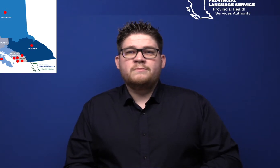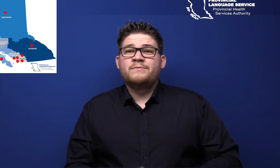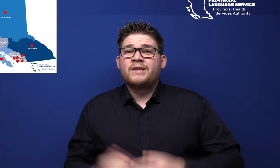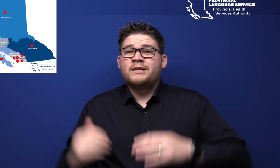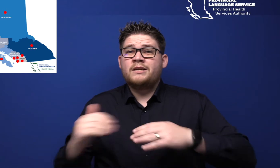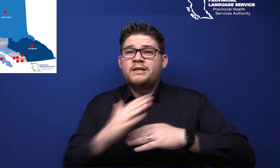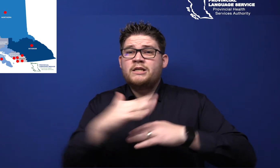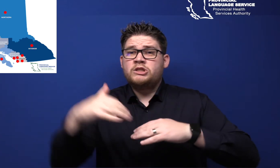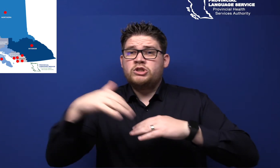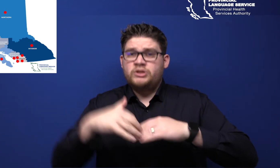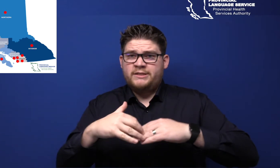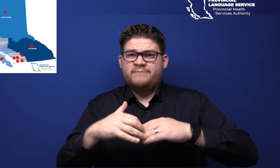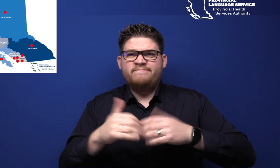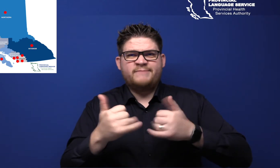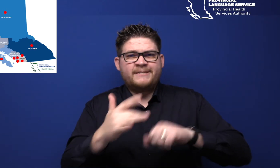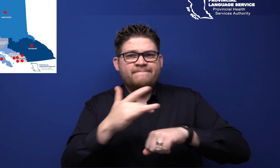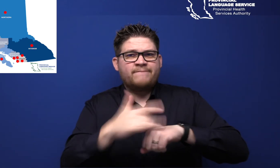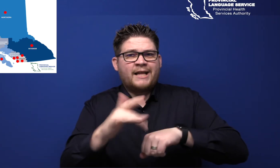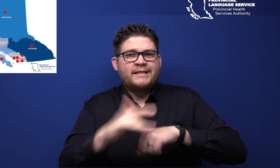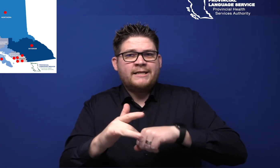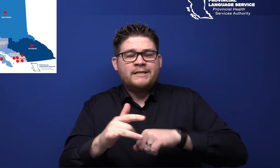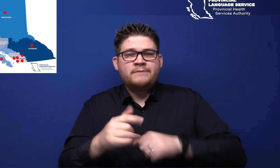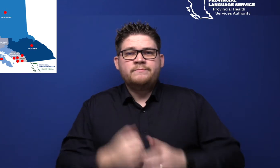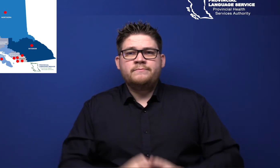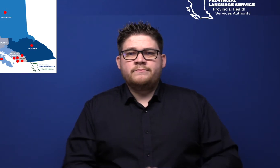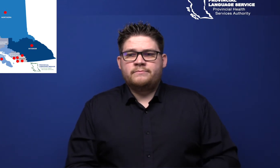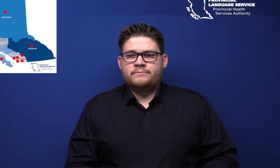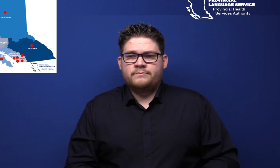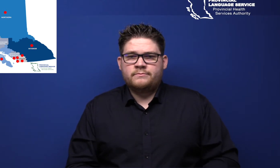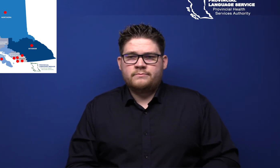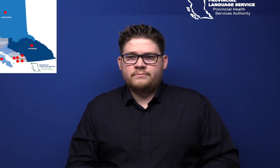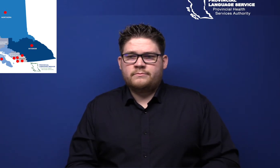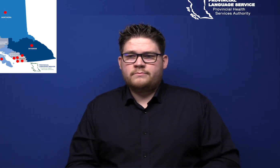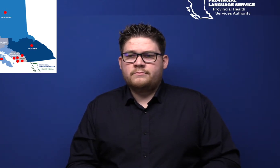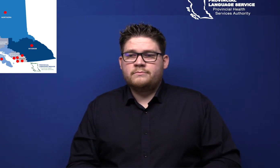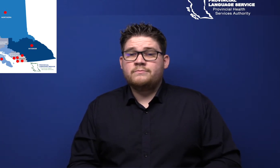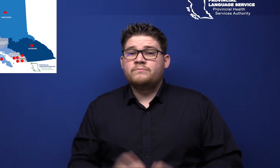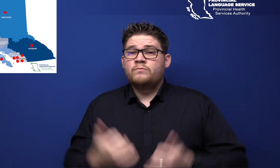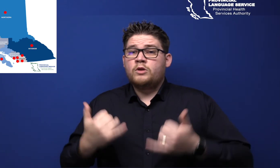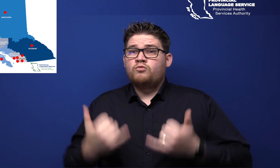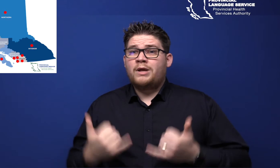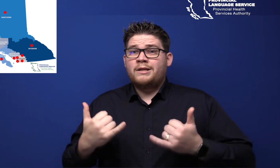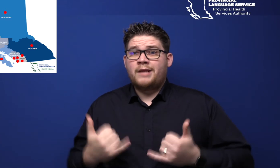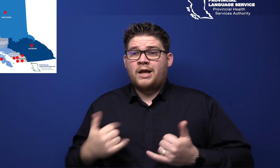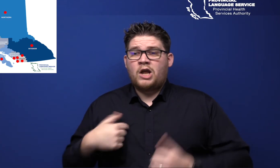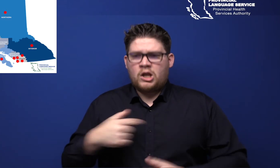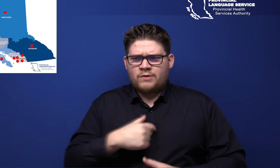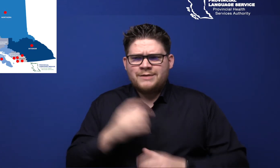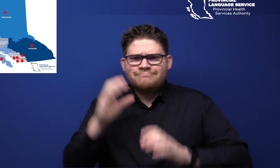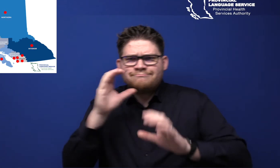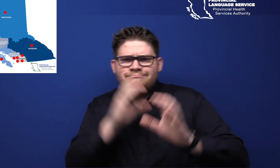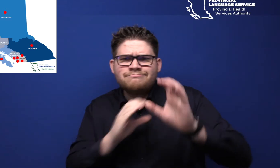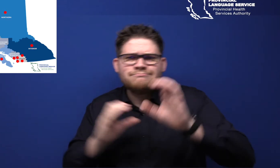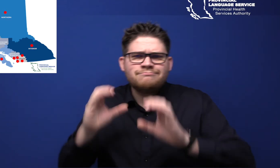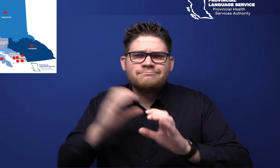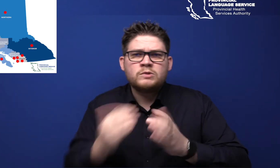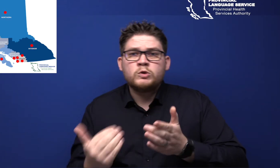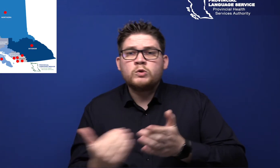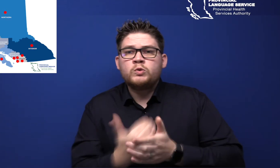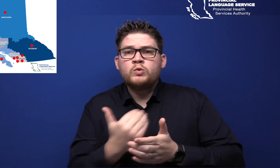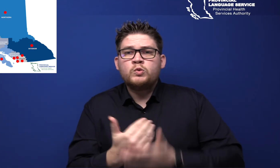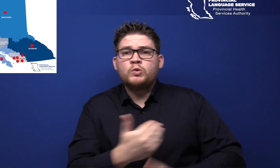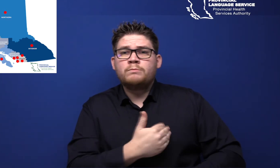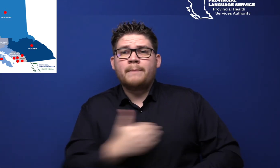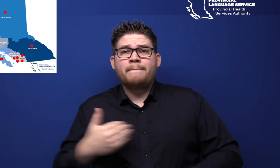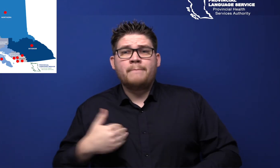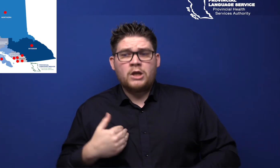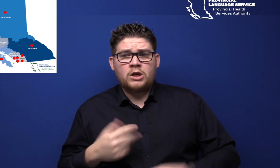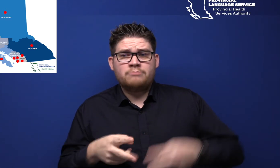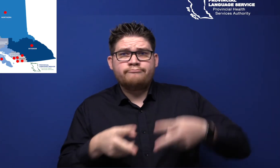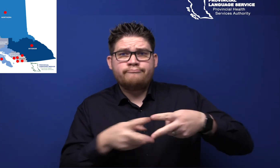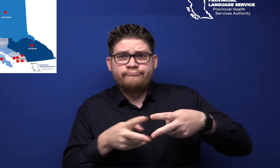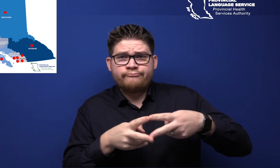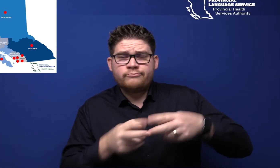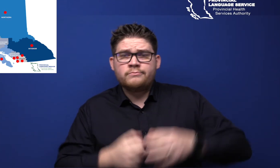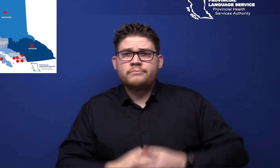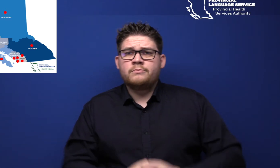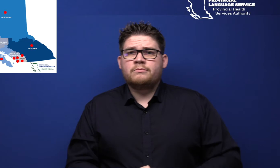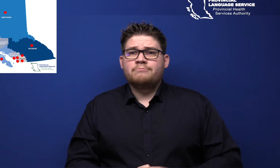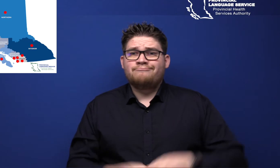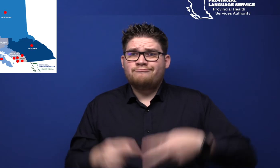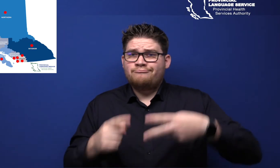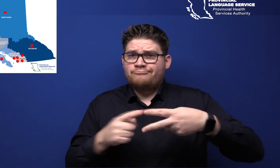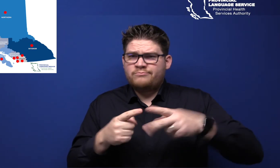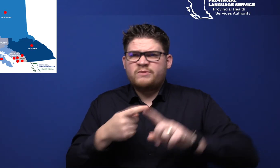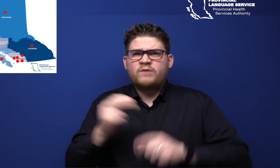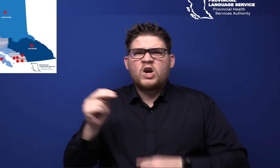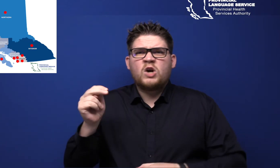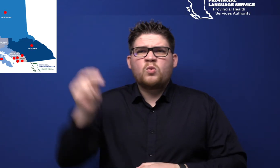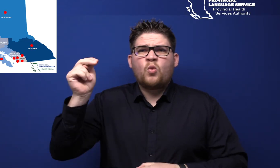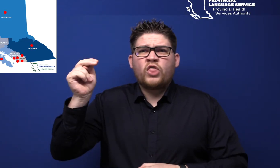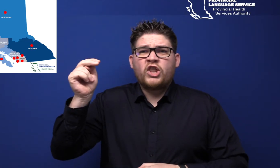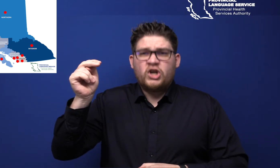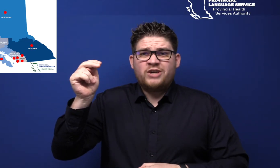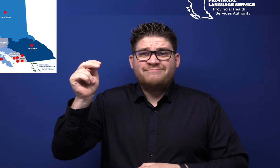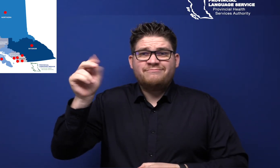WE ARE STILL LOOKING FOR AN INDIGENOUS INDIVIDUAL AS THAT SPOT IS CURRENTLY EMPTY. WE ARE LOOKING ALSO FOR SOMEONE TO REPRESENT